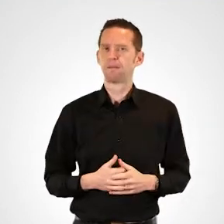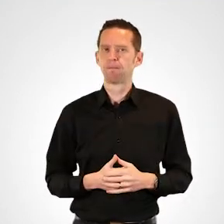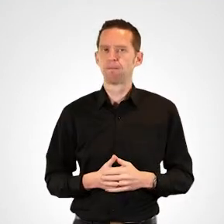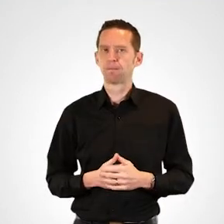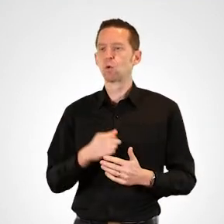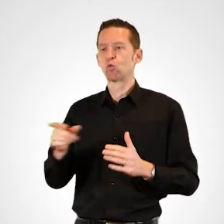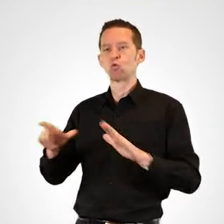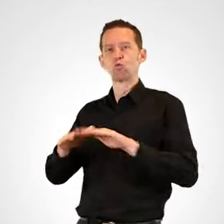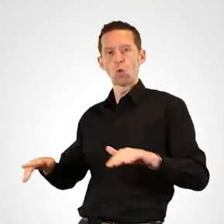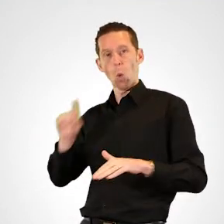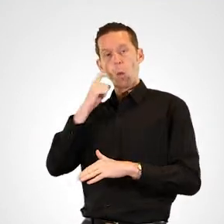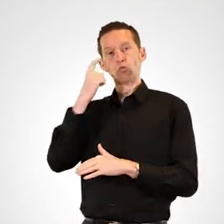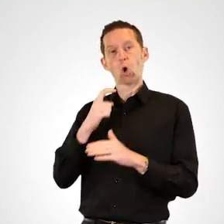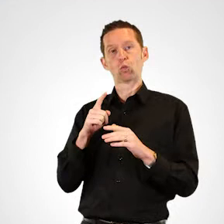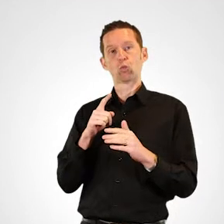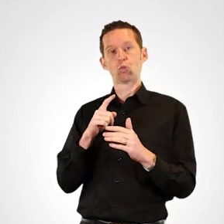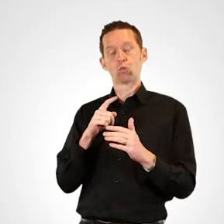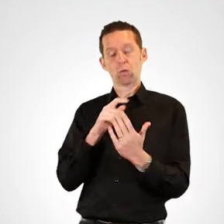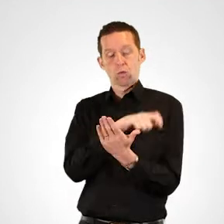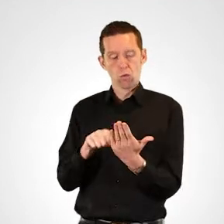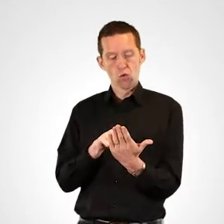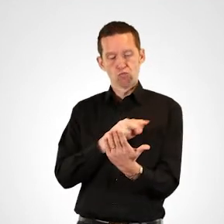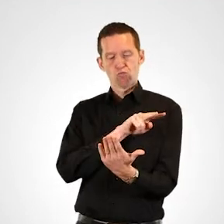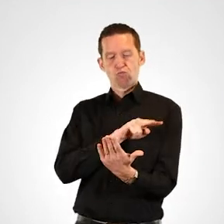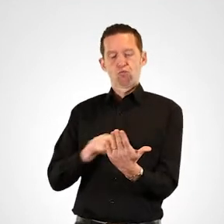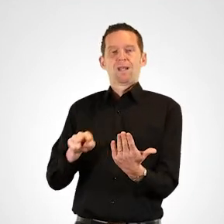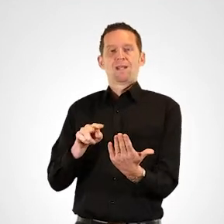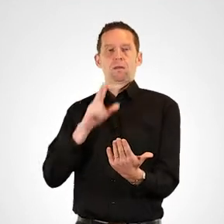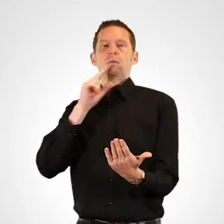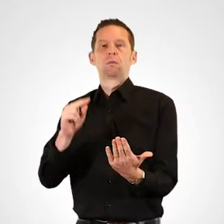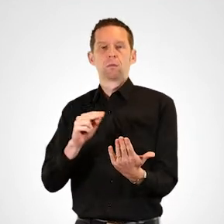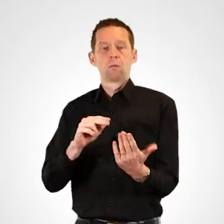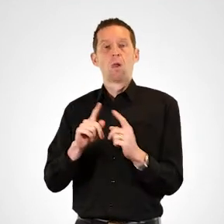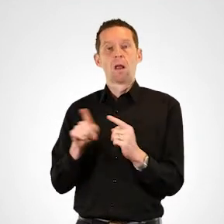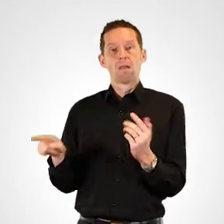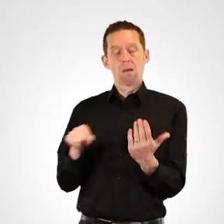And kids will attempt to read back what they've written, in the sense that they've made a mark